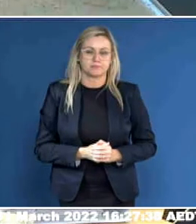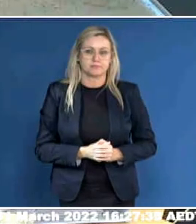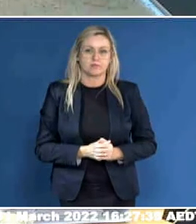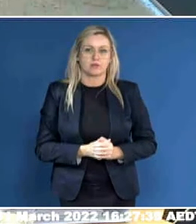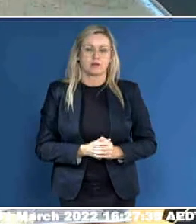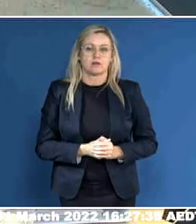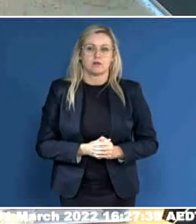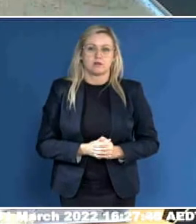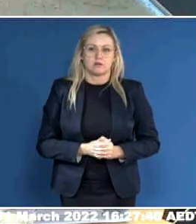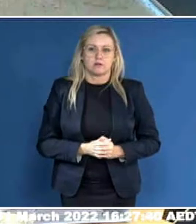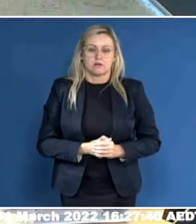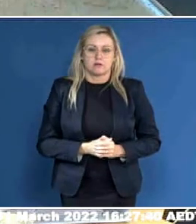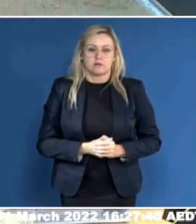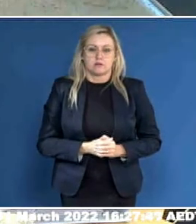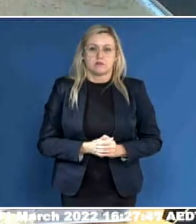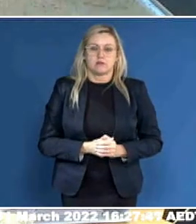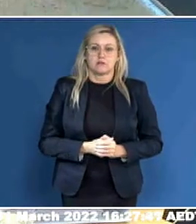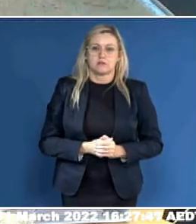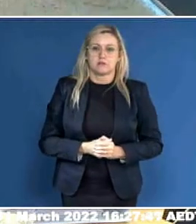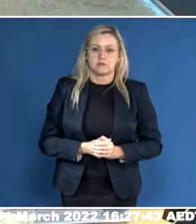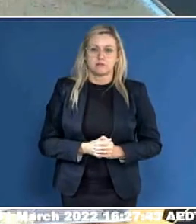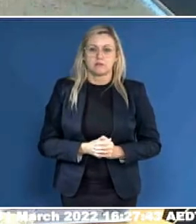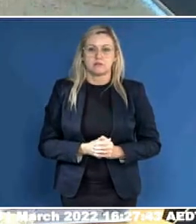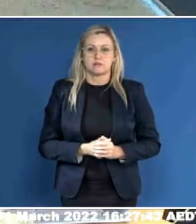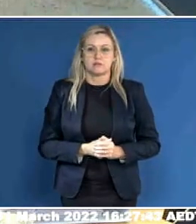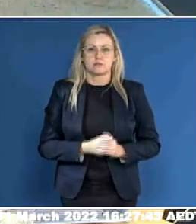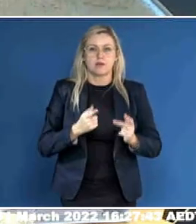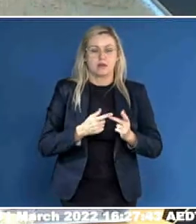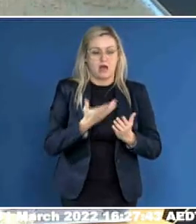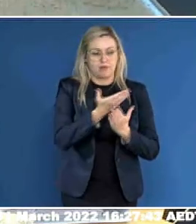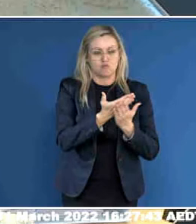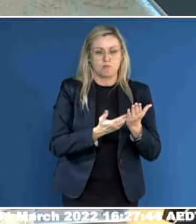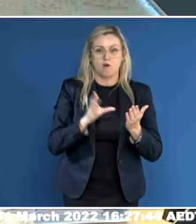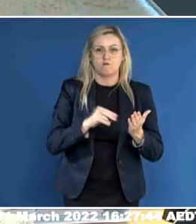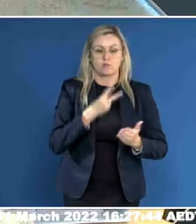the report that was referred to in evidence of 2020 might be included in the bundle